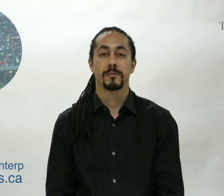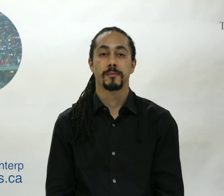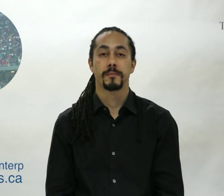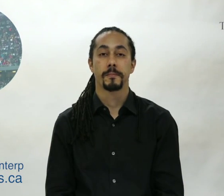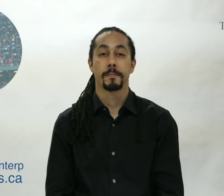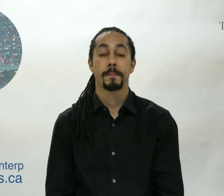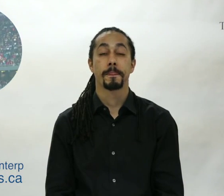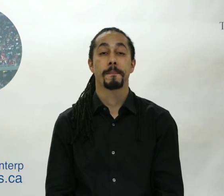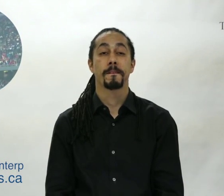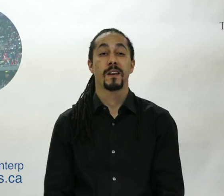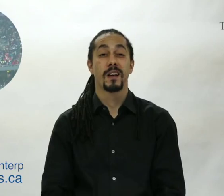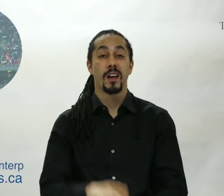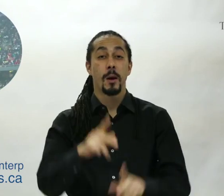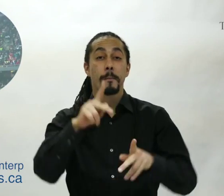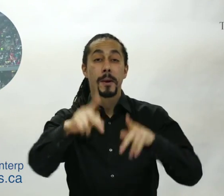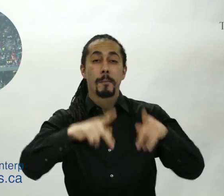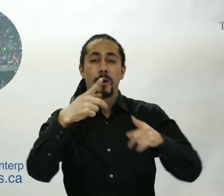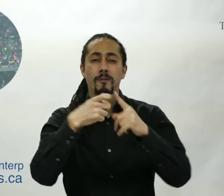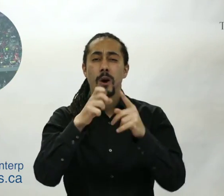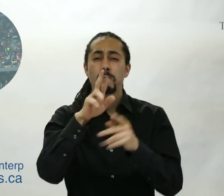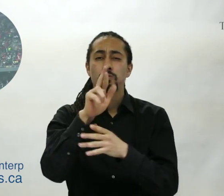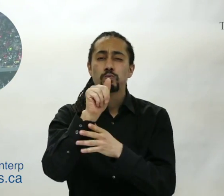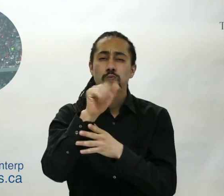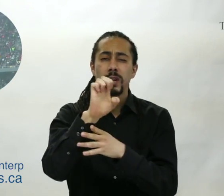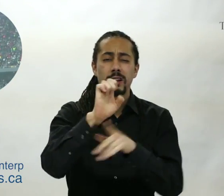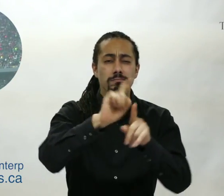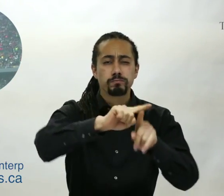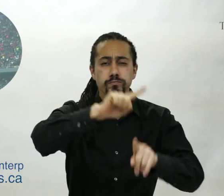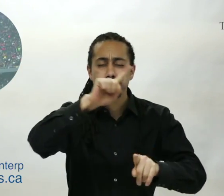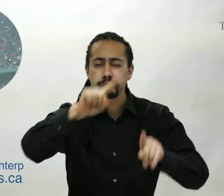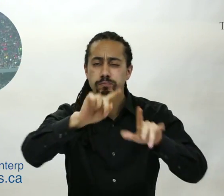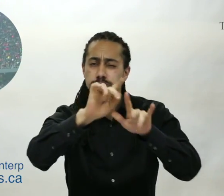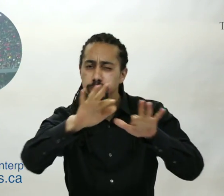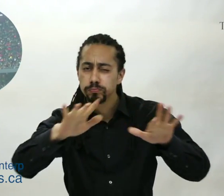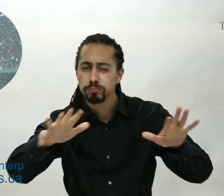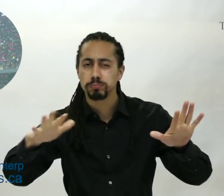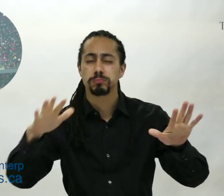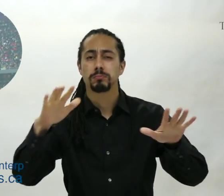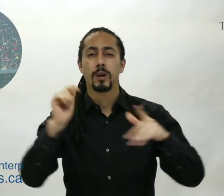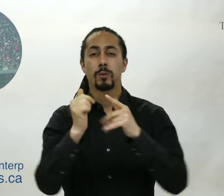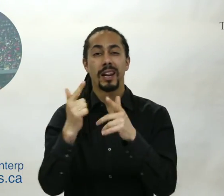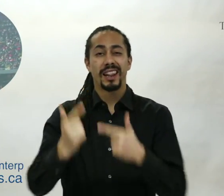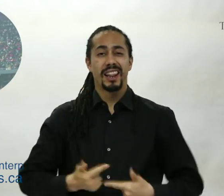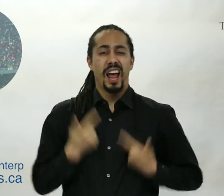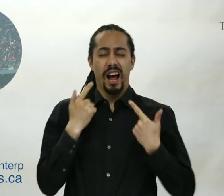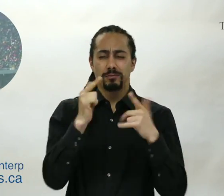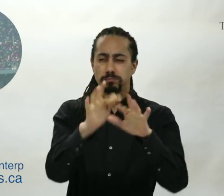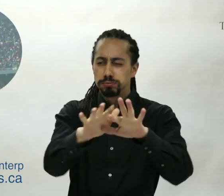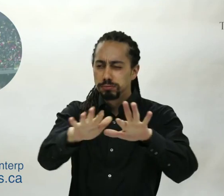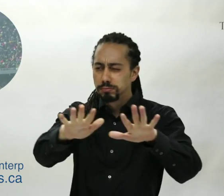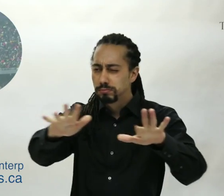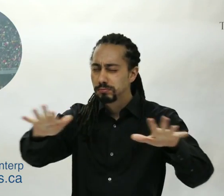the world thanks you for sharing Nelson Mandela with us.